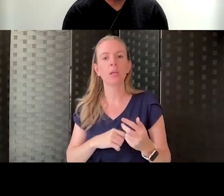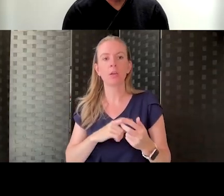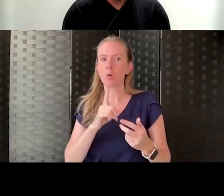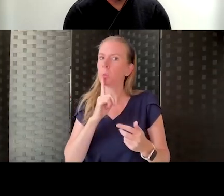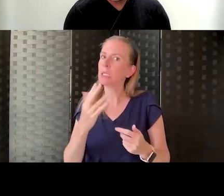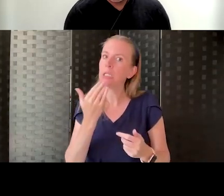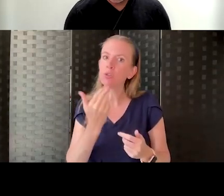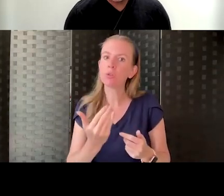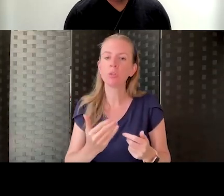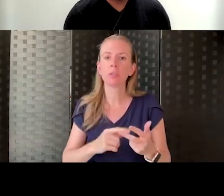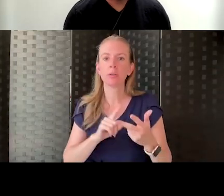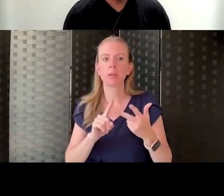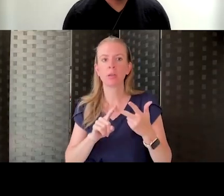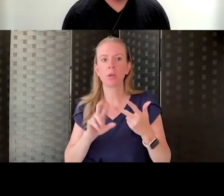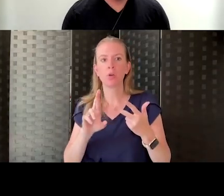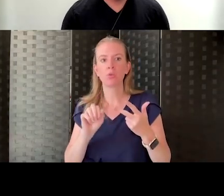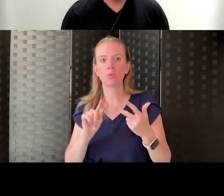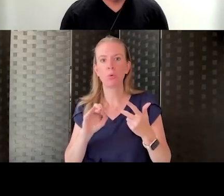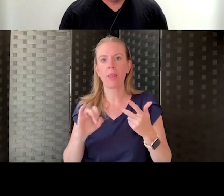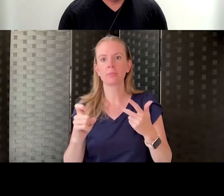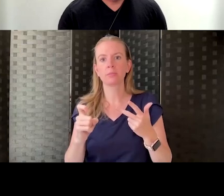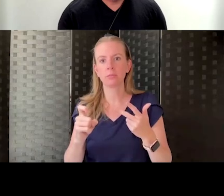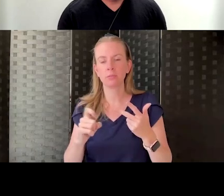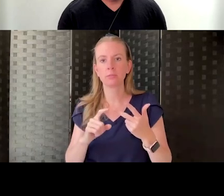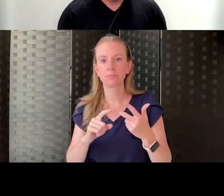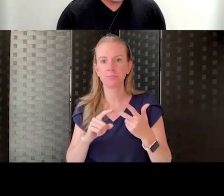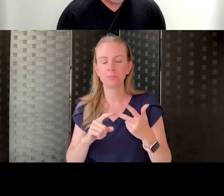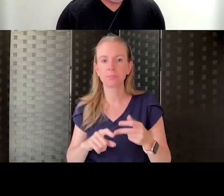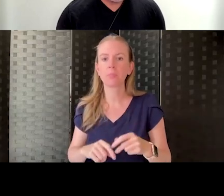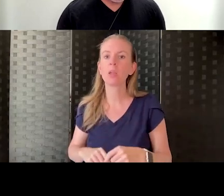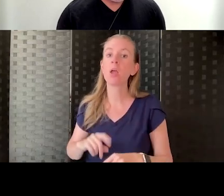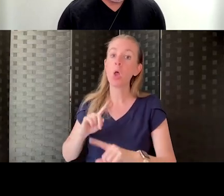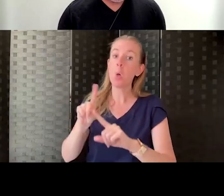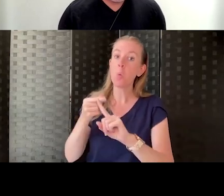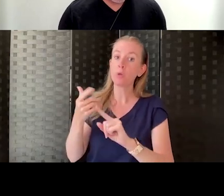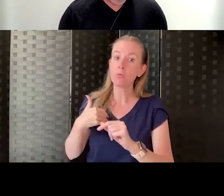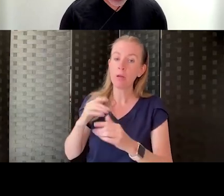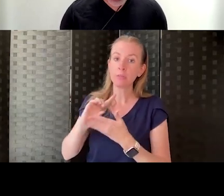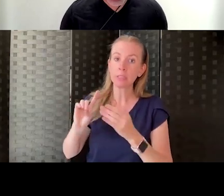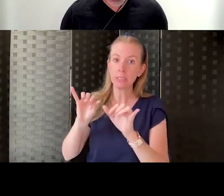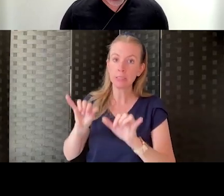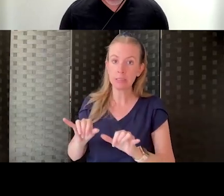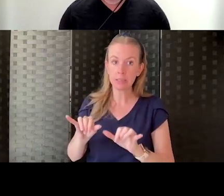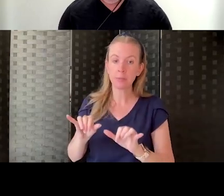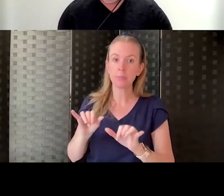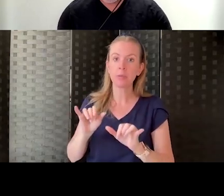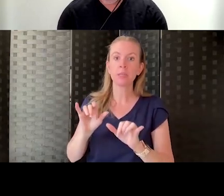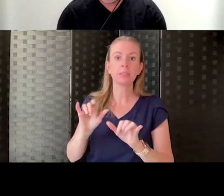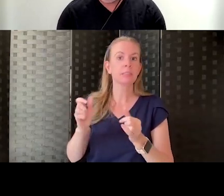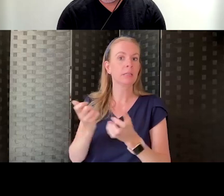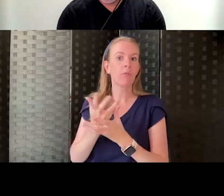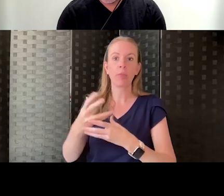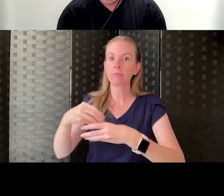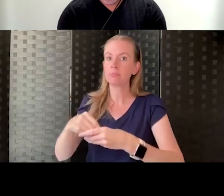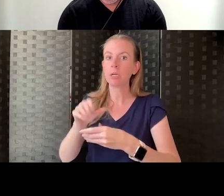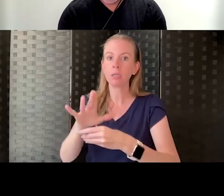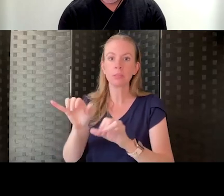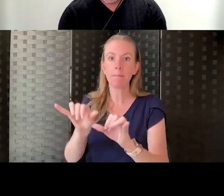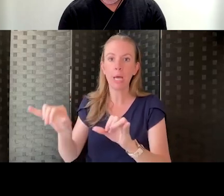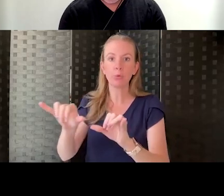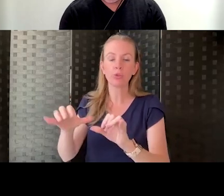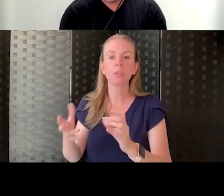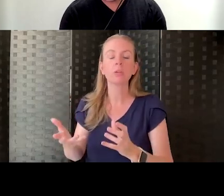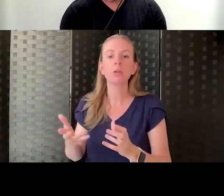good. And when you have a design system and its components and its patterns, the really good thing